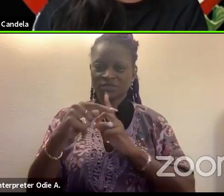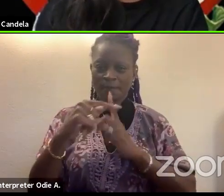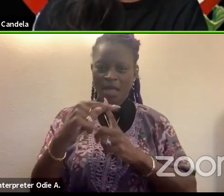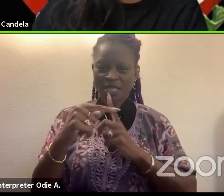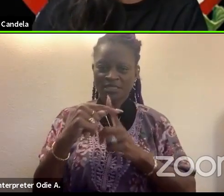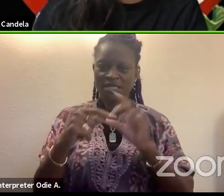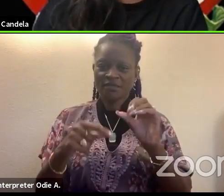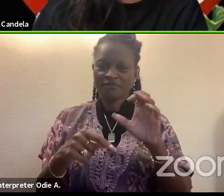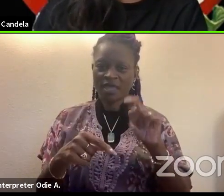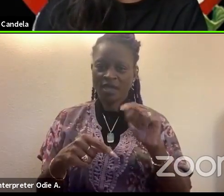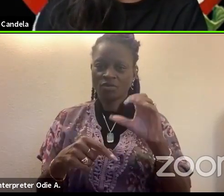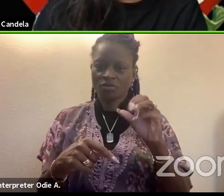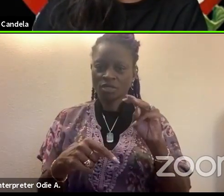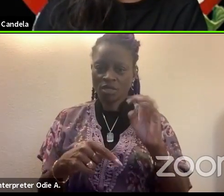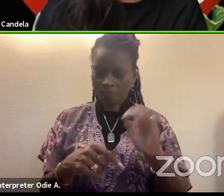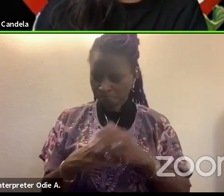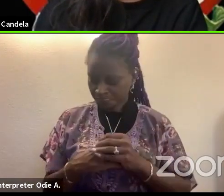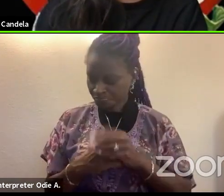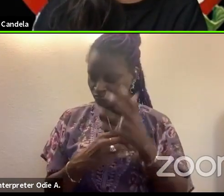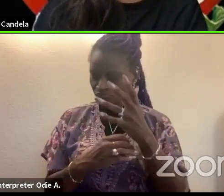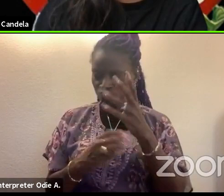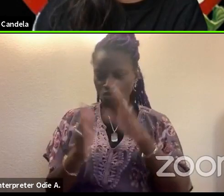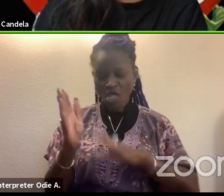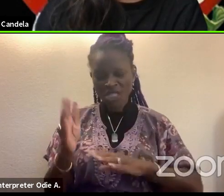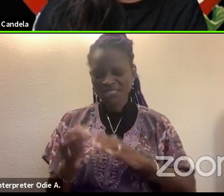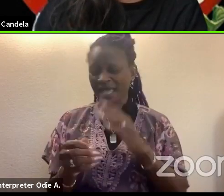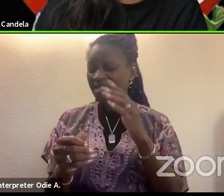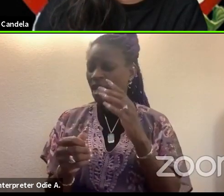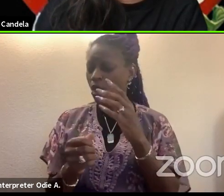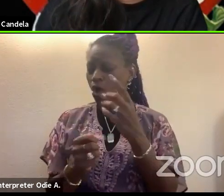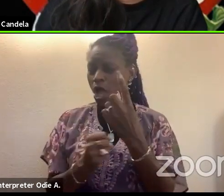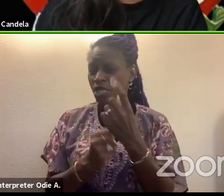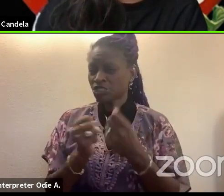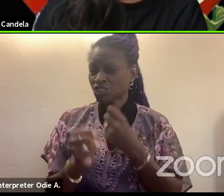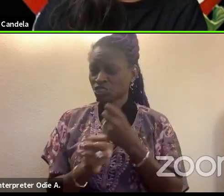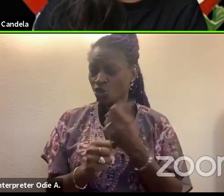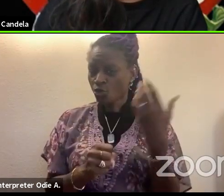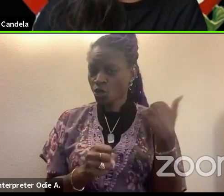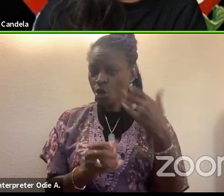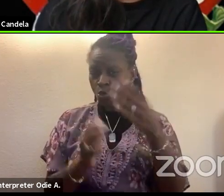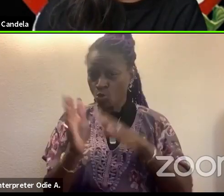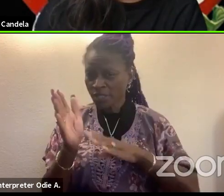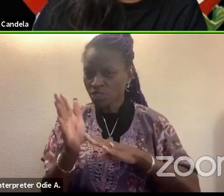As you may recall, we launched almost a year ago our equity framework that was centering the voices of our